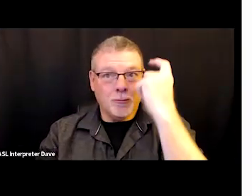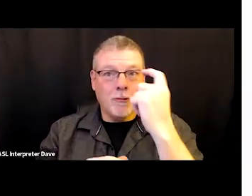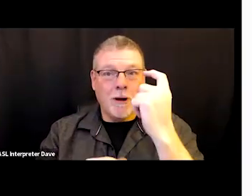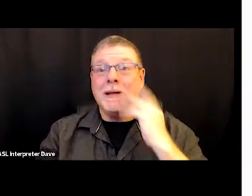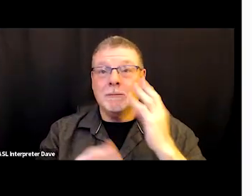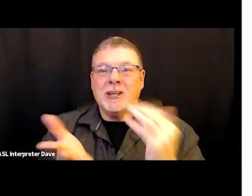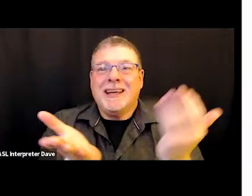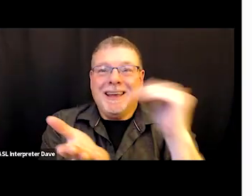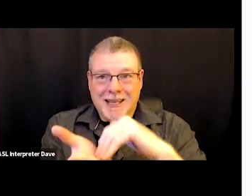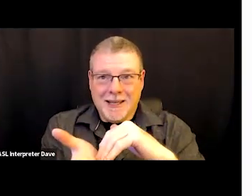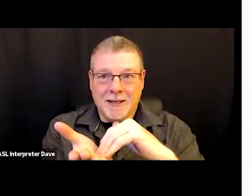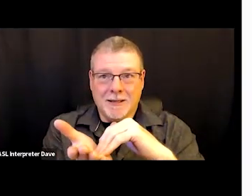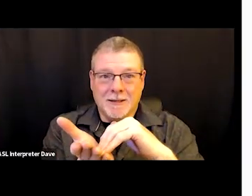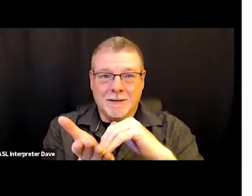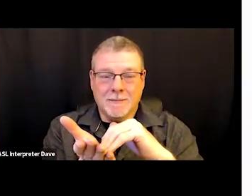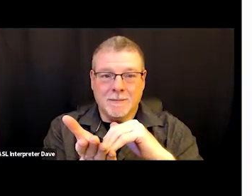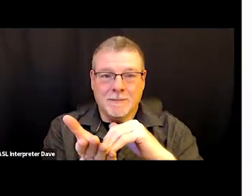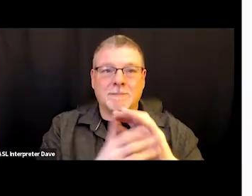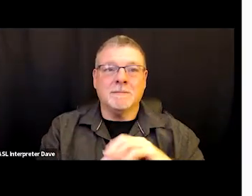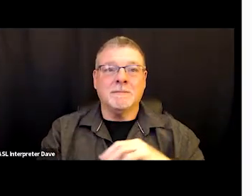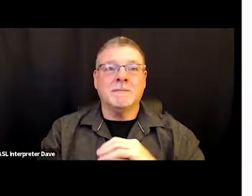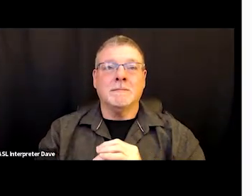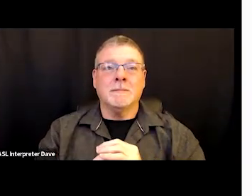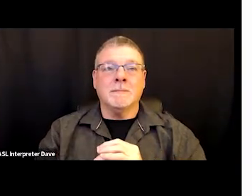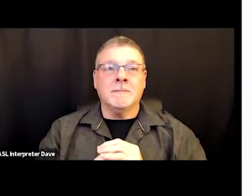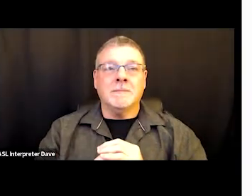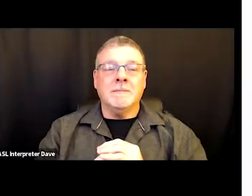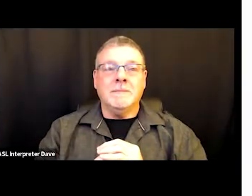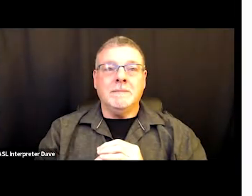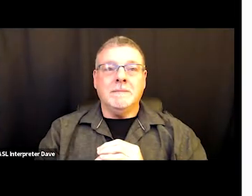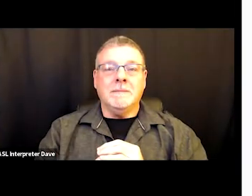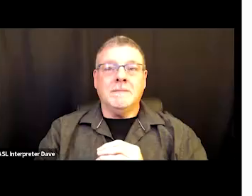So, we reframe that from a trauma-informed place